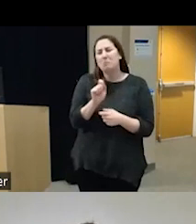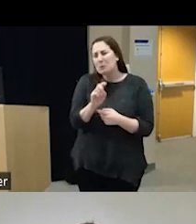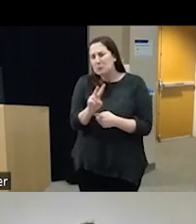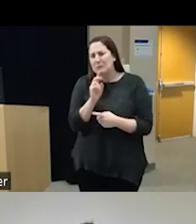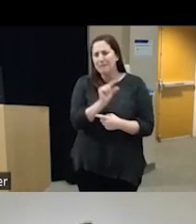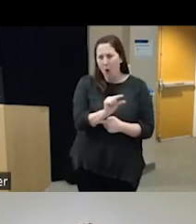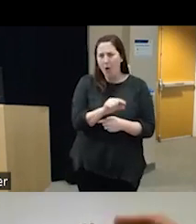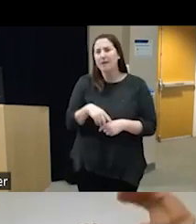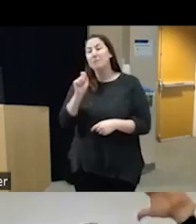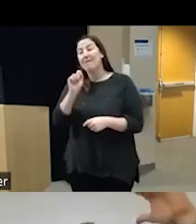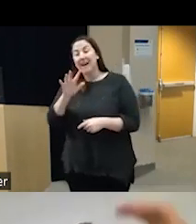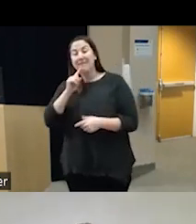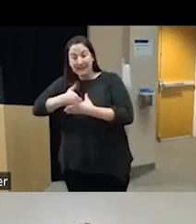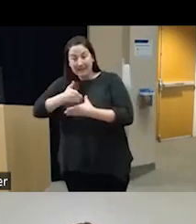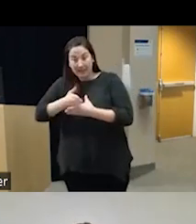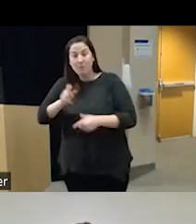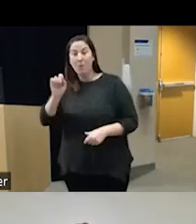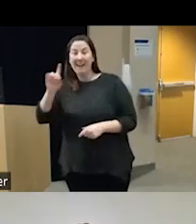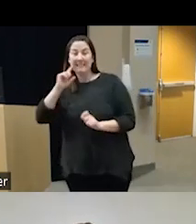is medium point eight is large for fasting